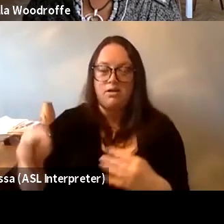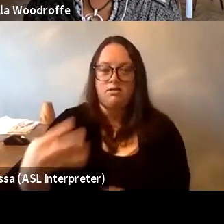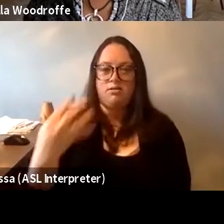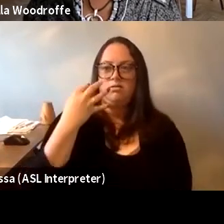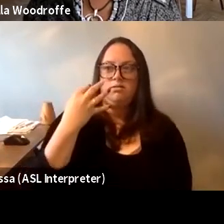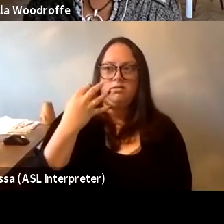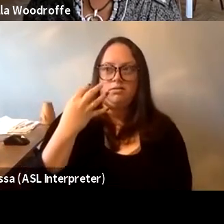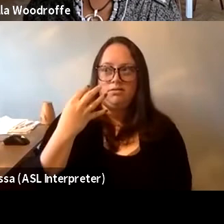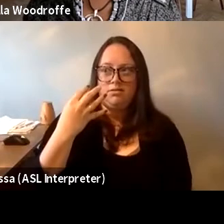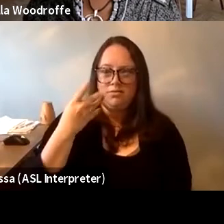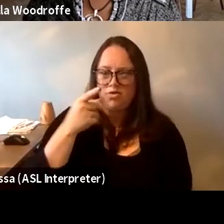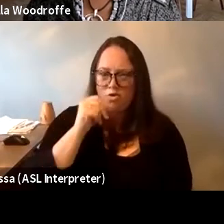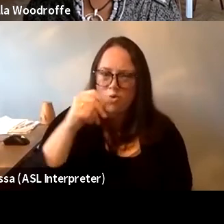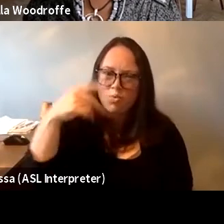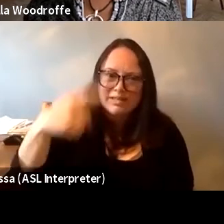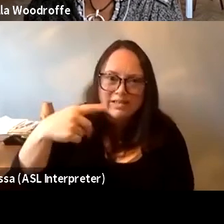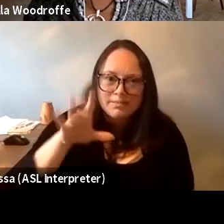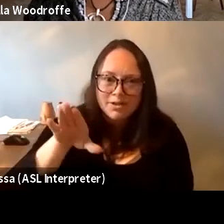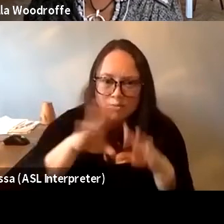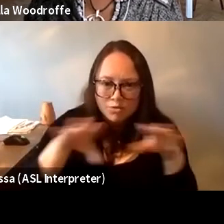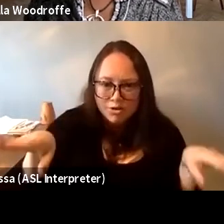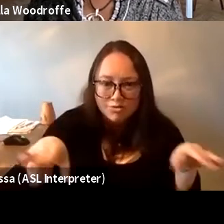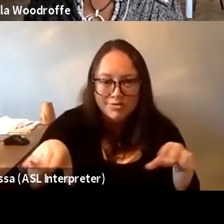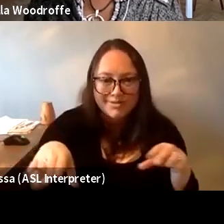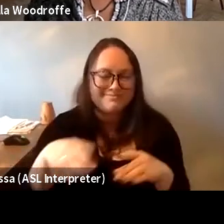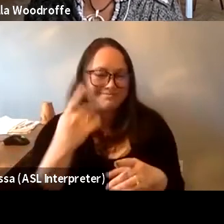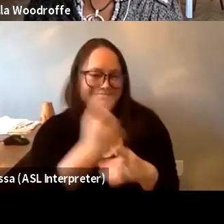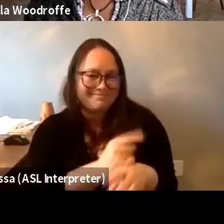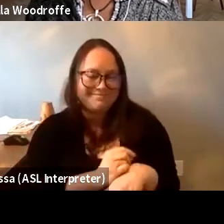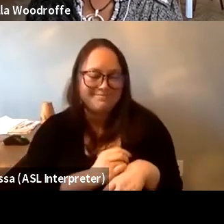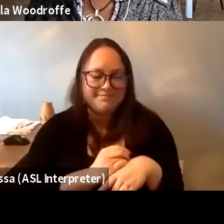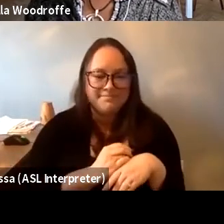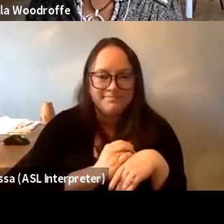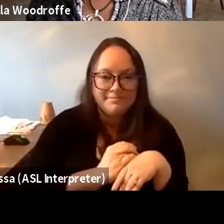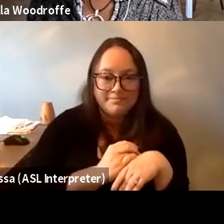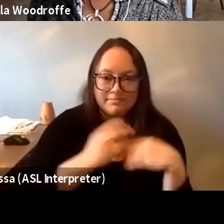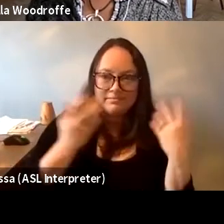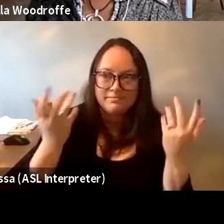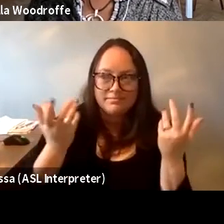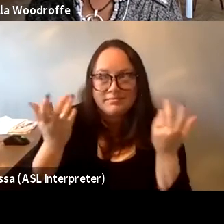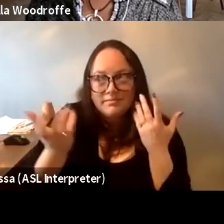discipline your children? Like, you know, this whole level of